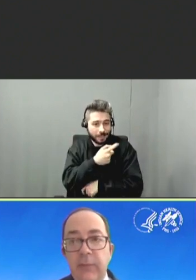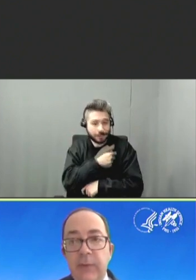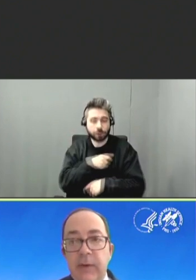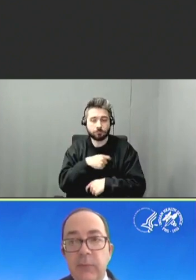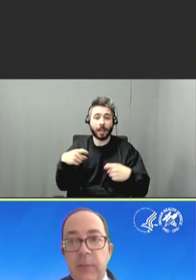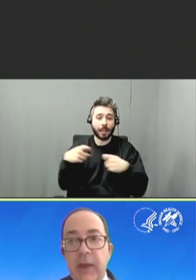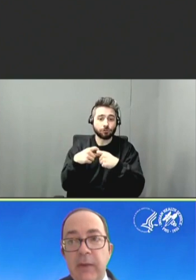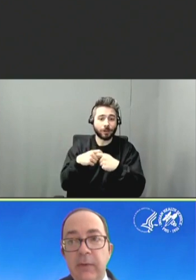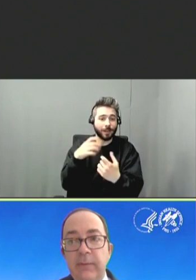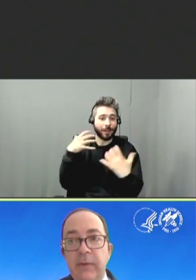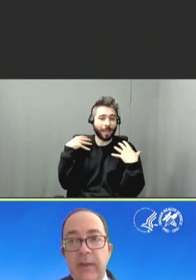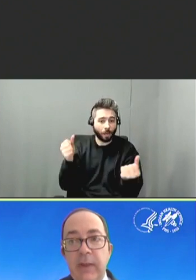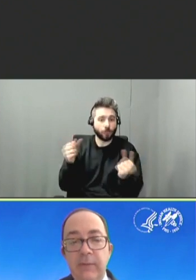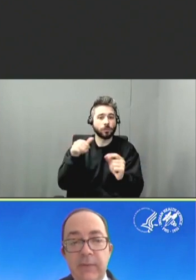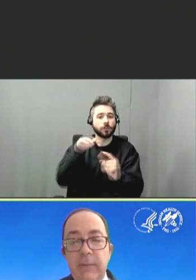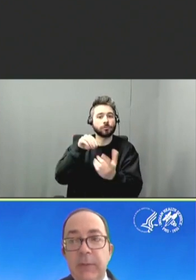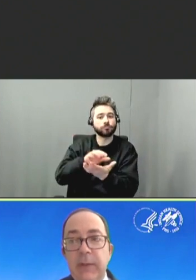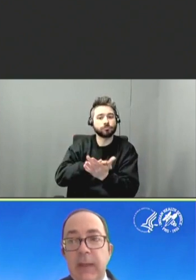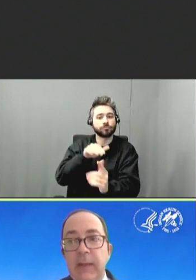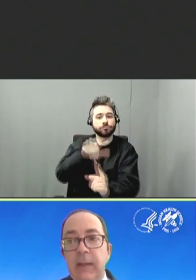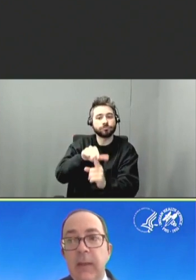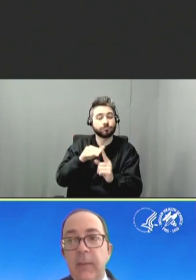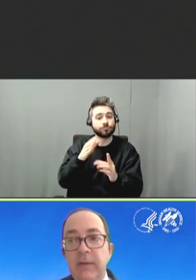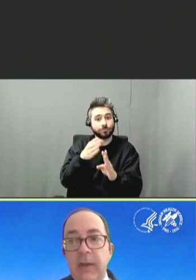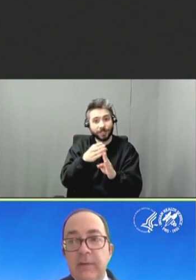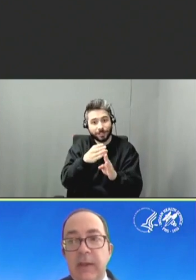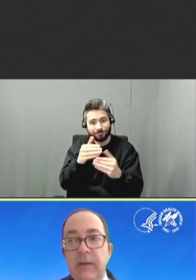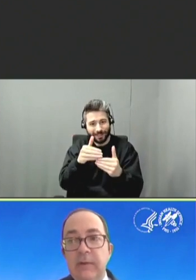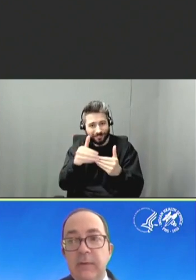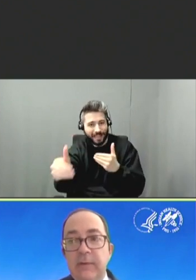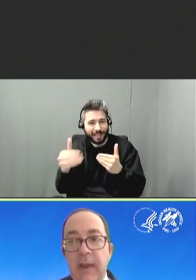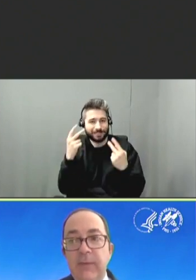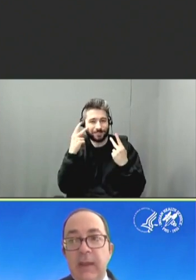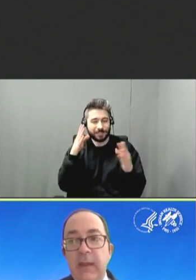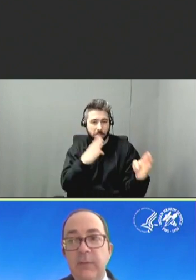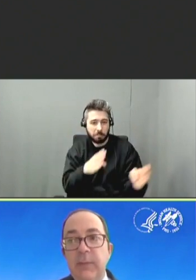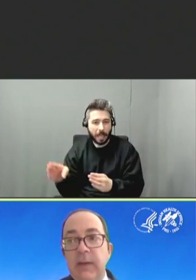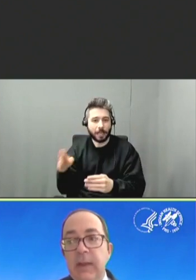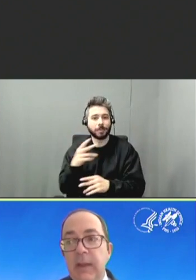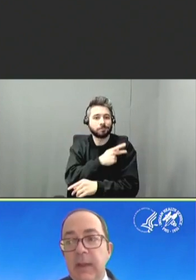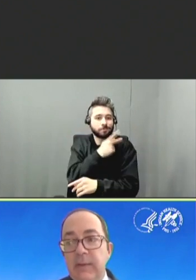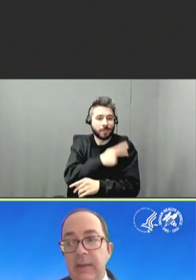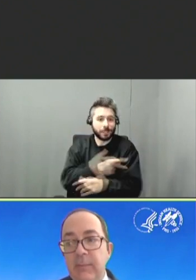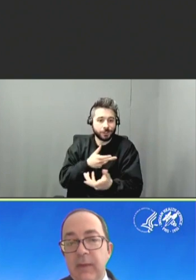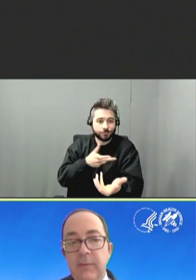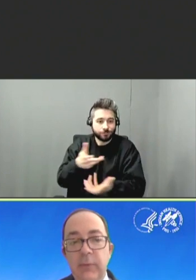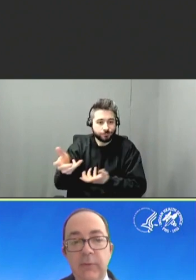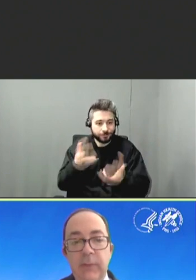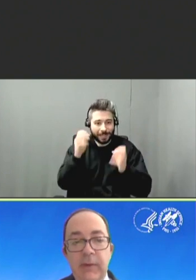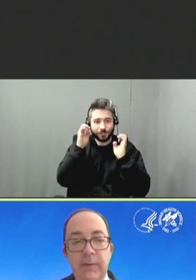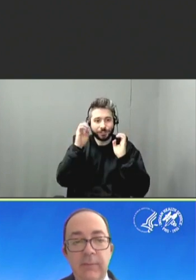record reminders, advanced visit planning, patient education, staff engagement, and a team based perspective.